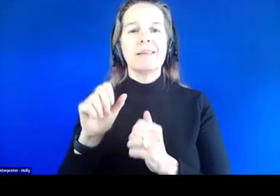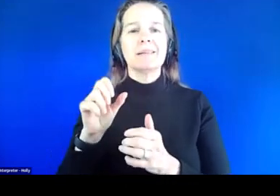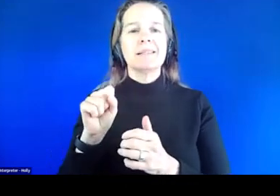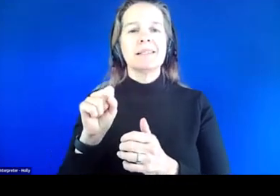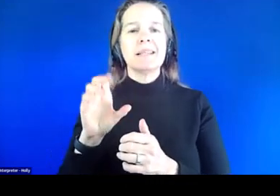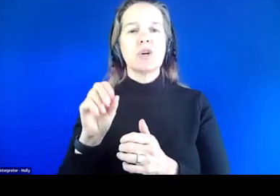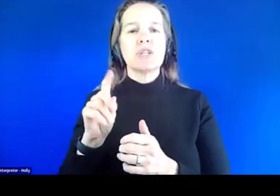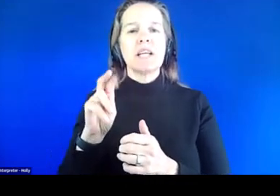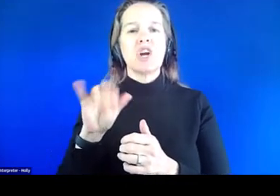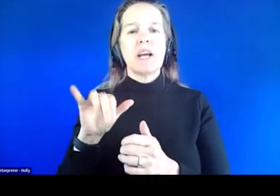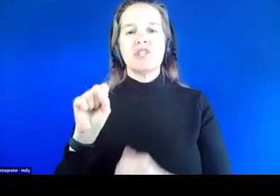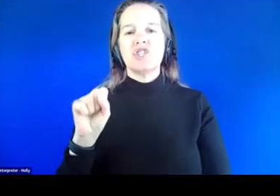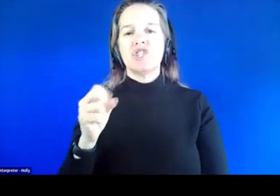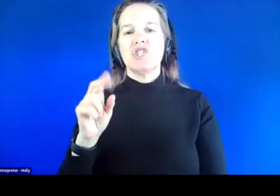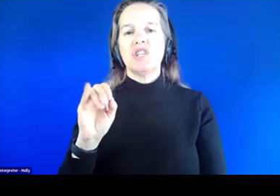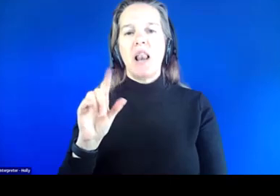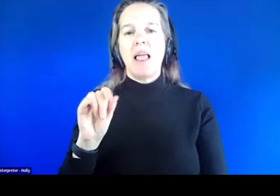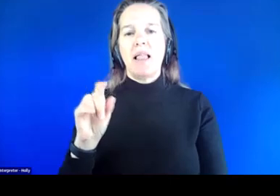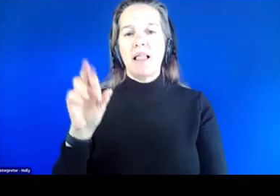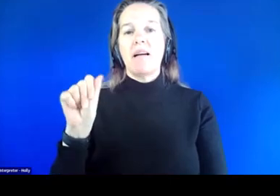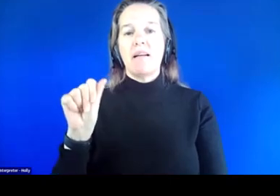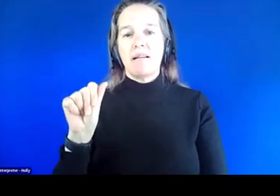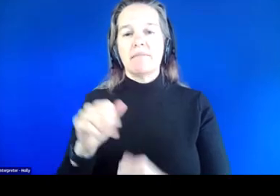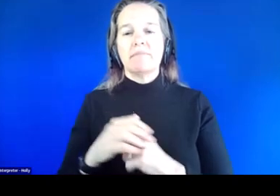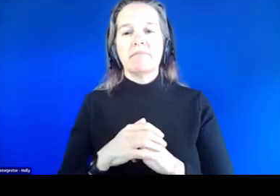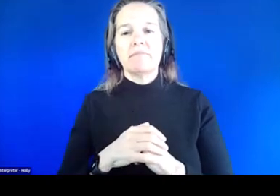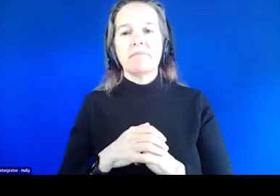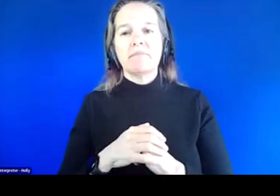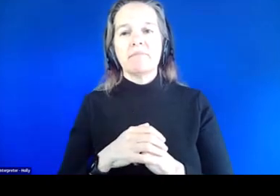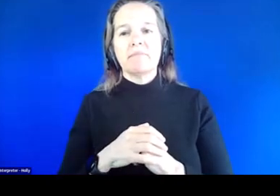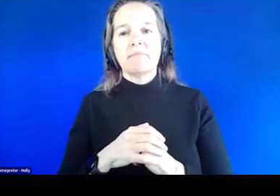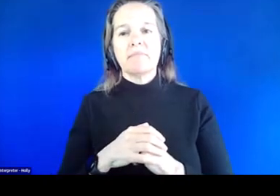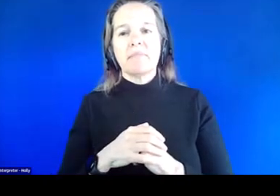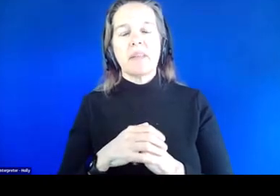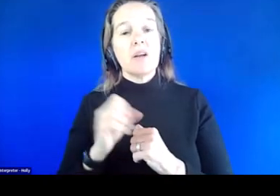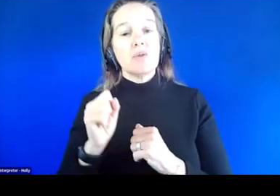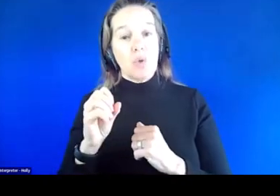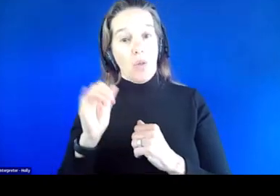So in those meetings, some of the ideas were kicked